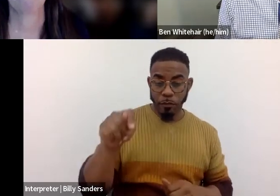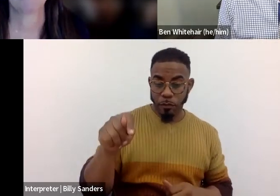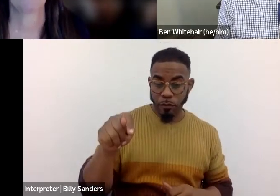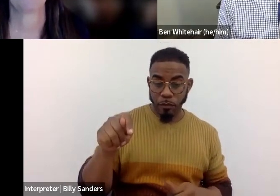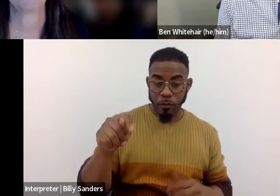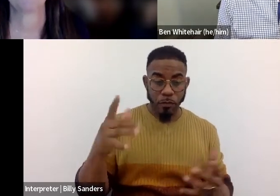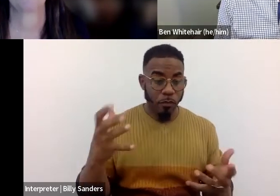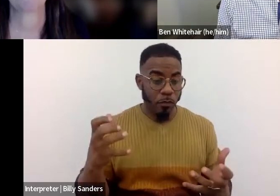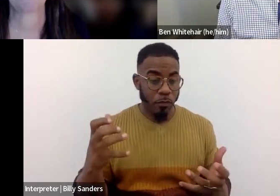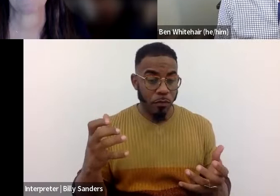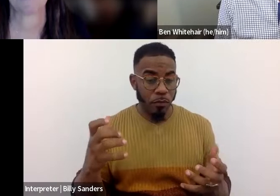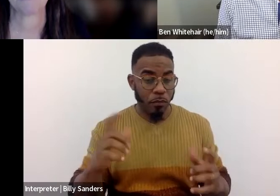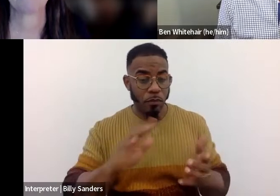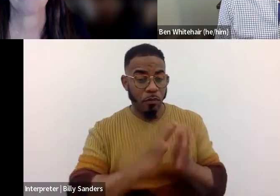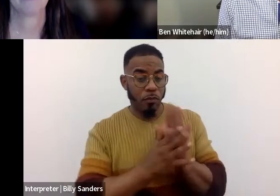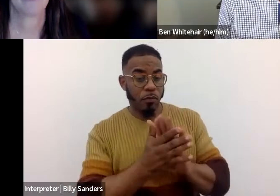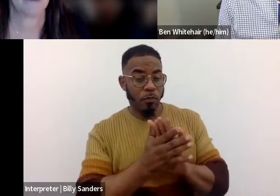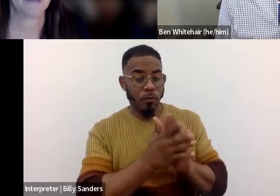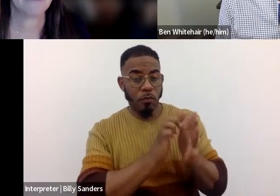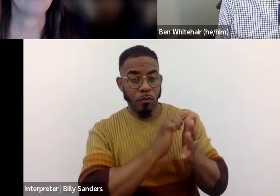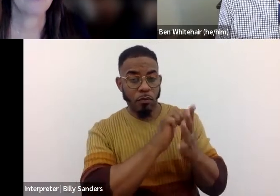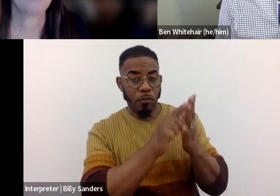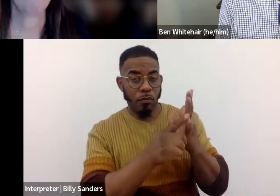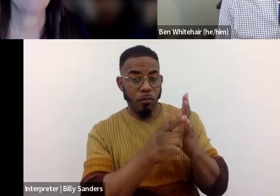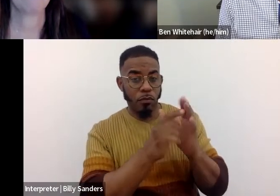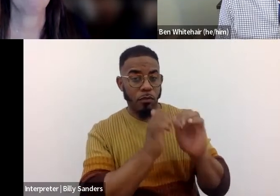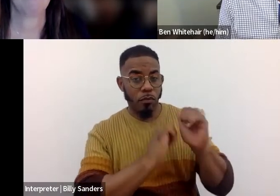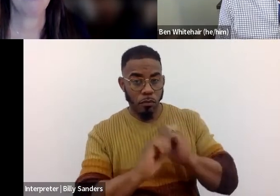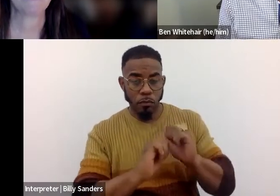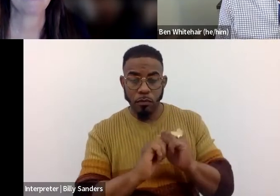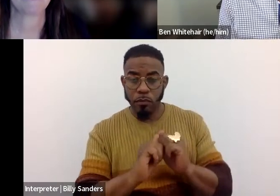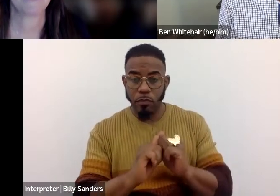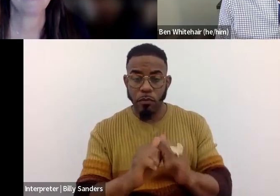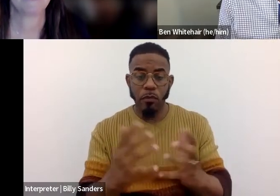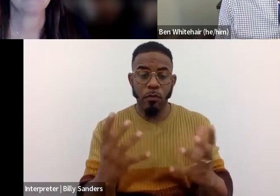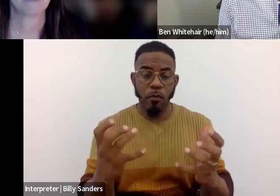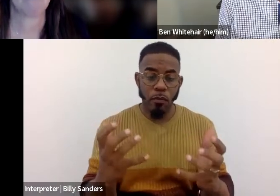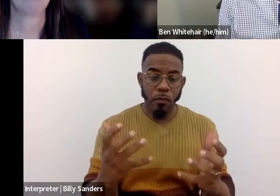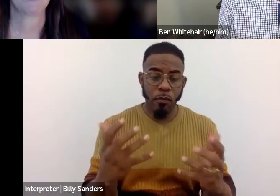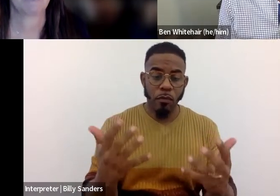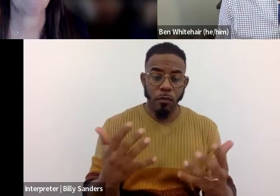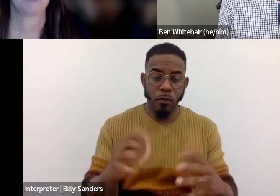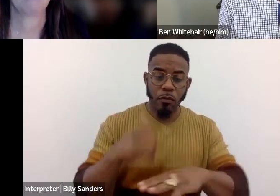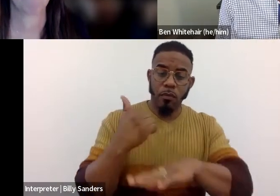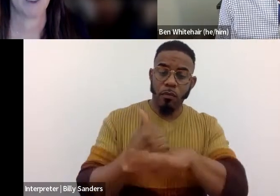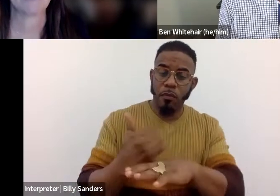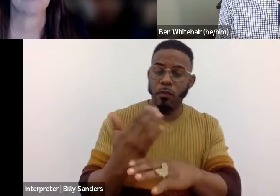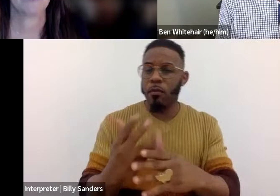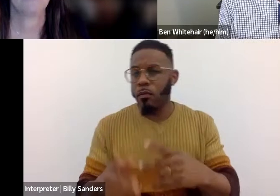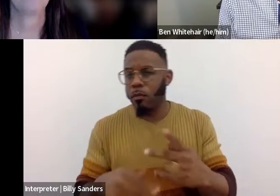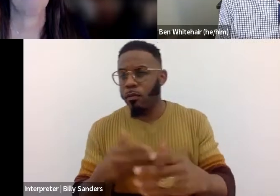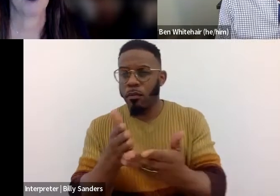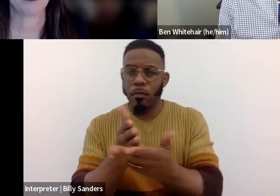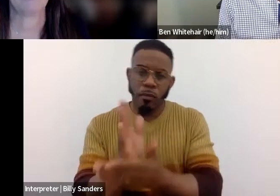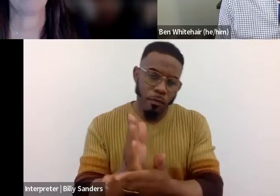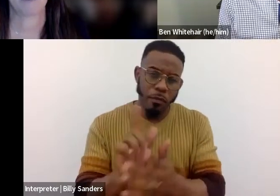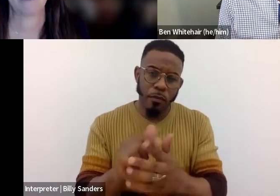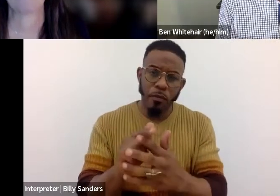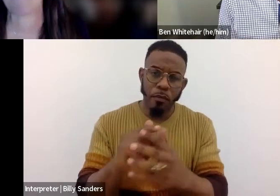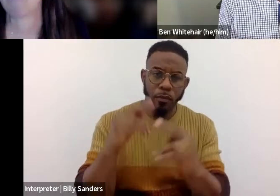we wanna turn it into a series and you wanna basically establish some kinda right to bargain over how that